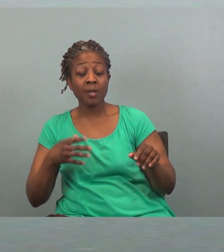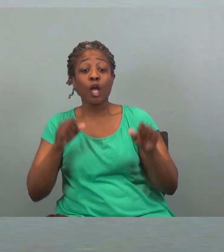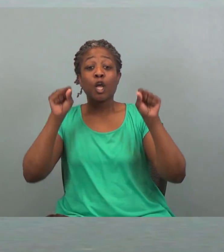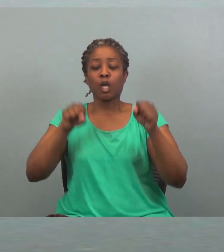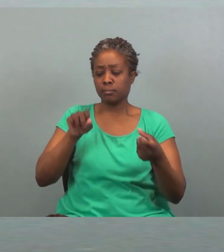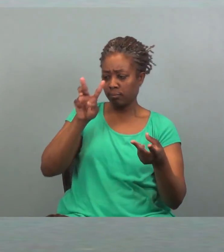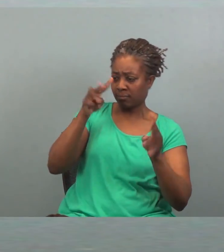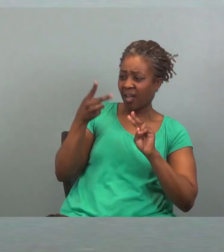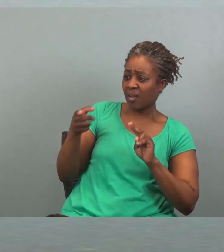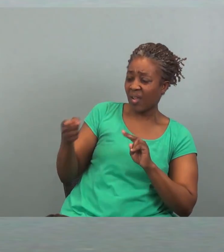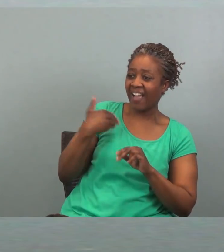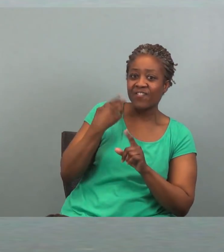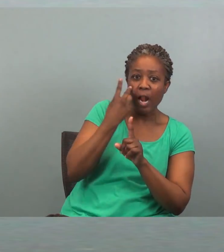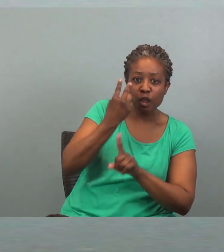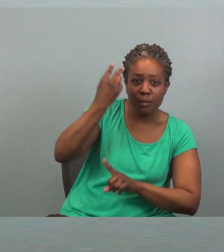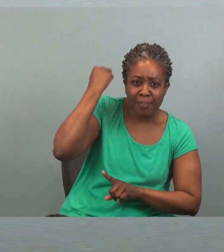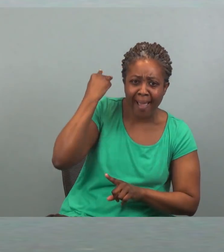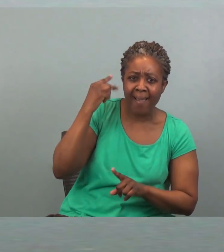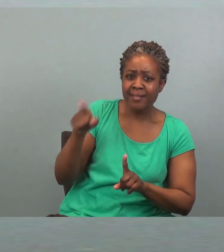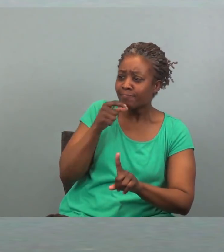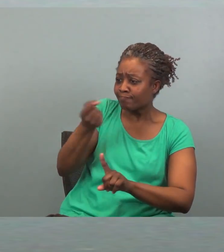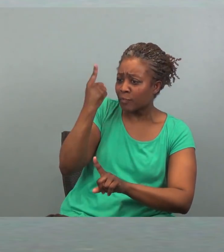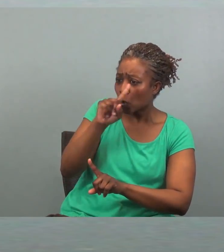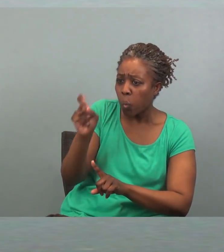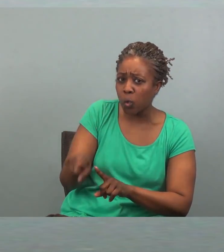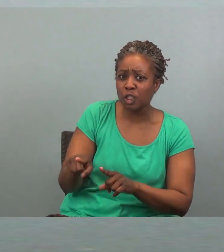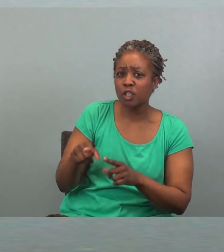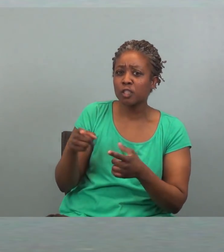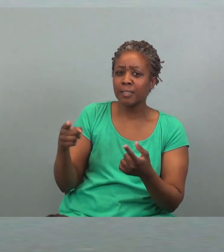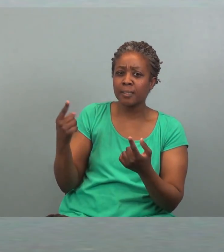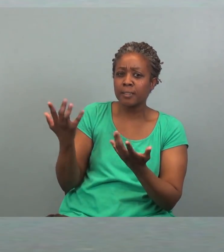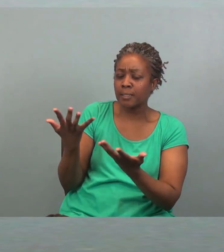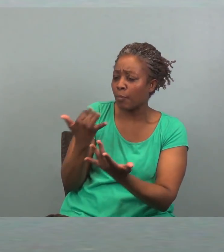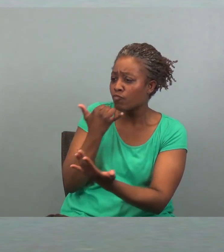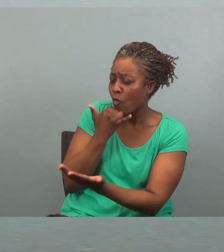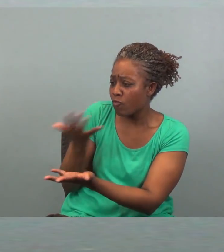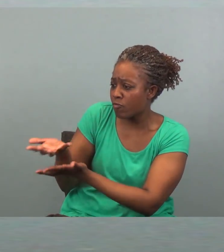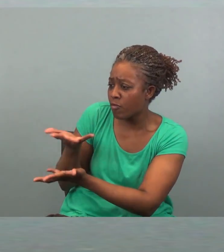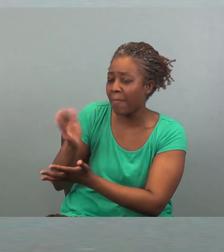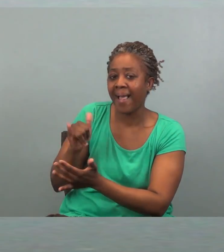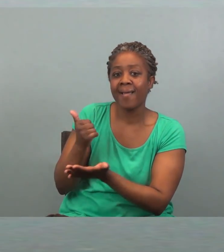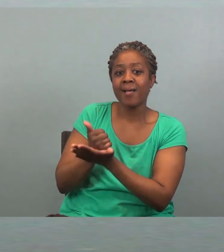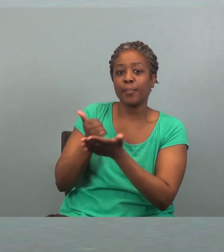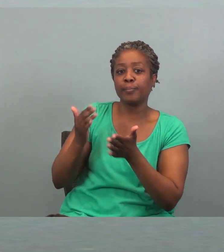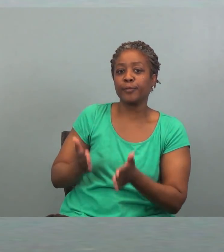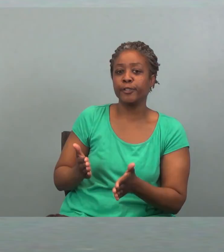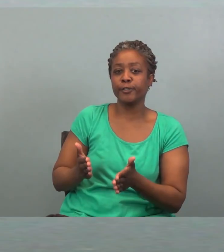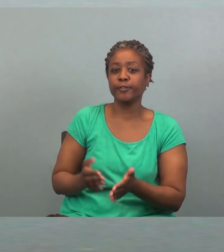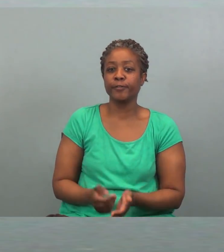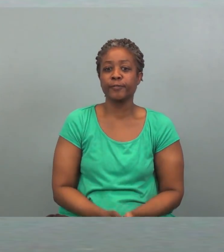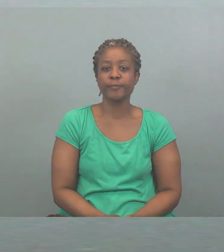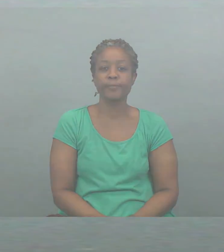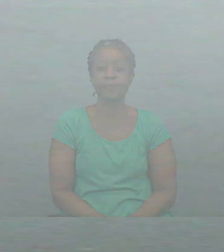As a result, the hearing provider may mistake the lengthy reply for someone having a flashback, or misunderstanding the original question, or that there's something 'off' about the person.